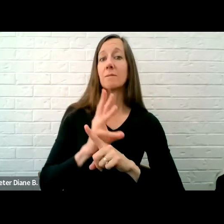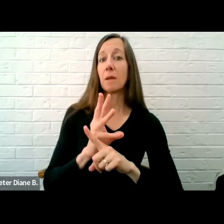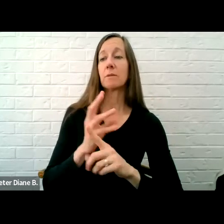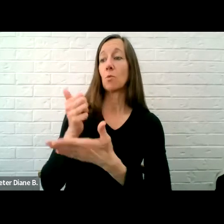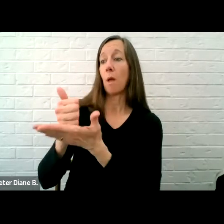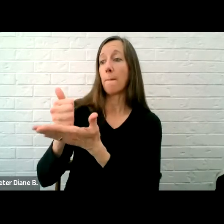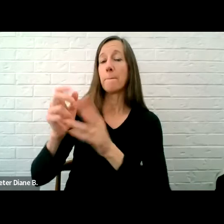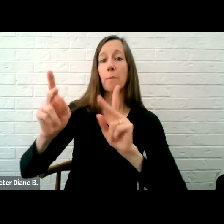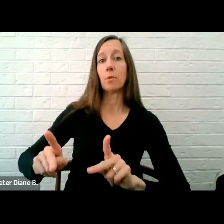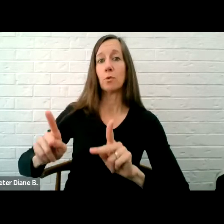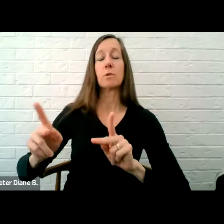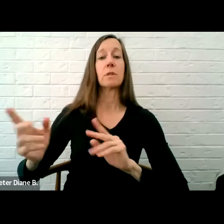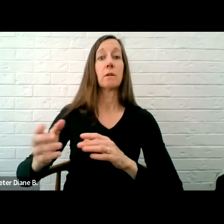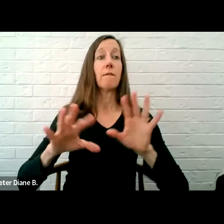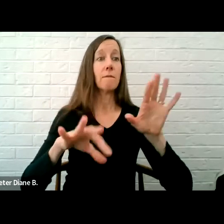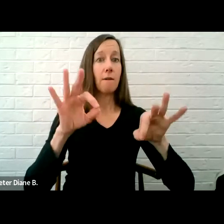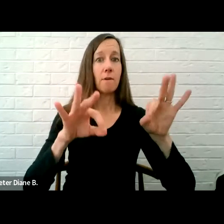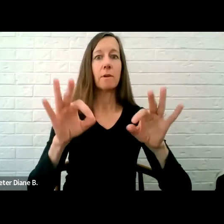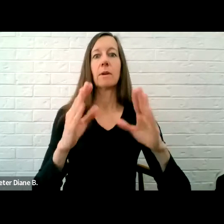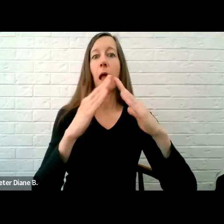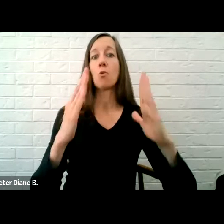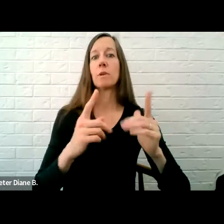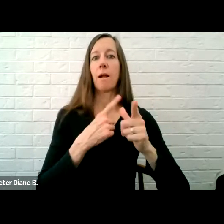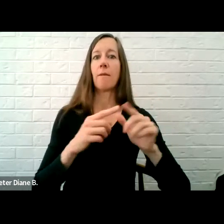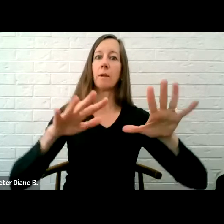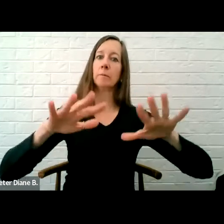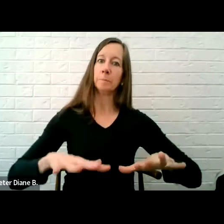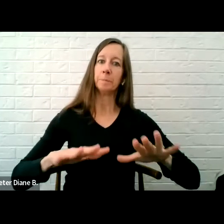And these policies create great opportunities to get over the barrier,